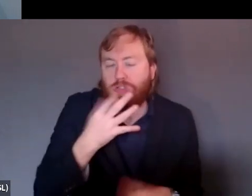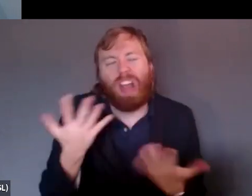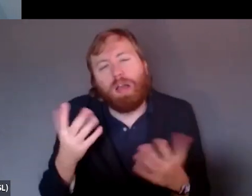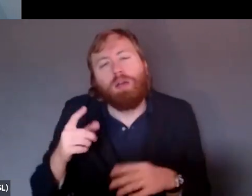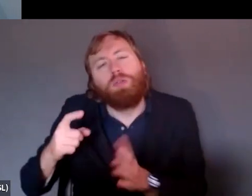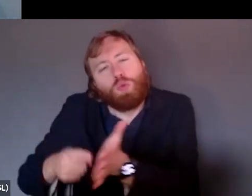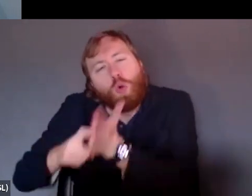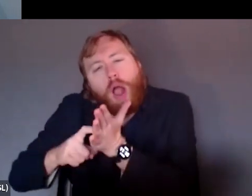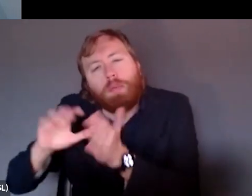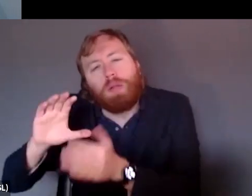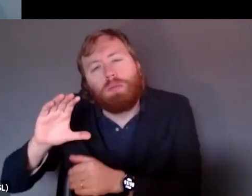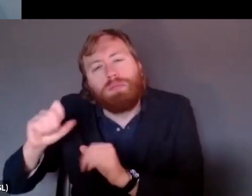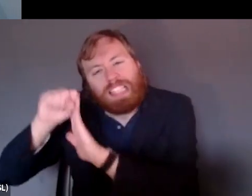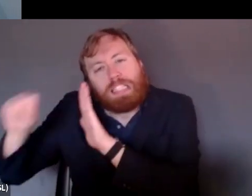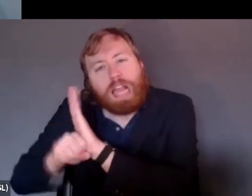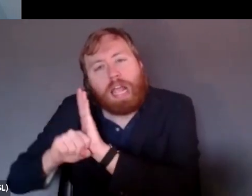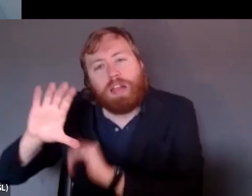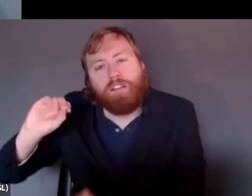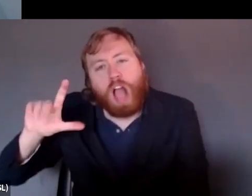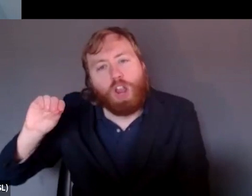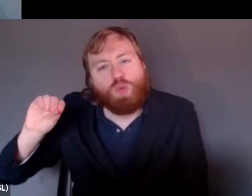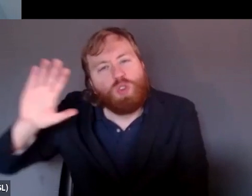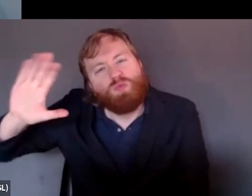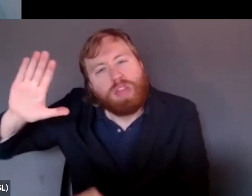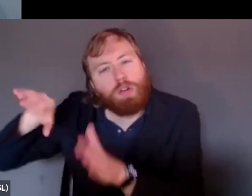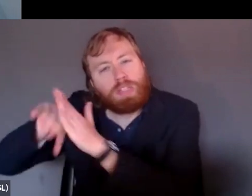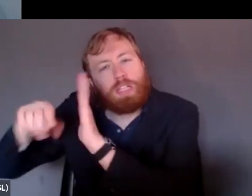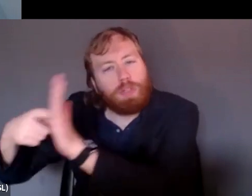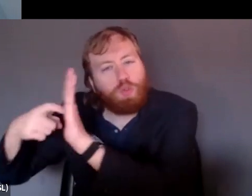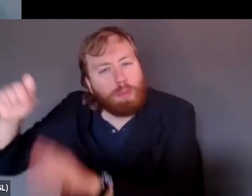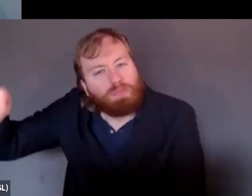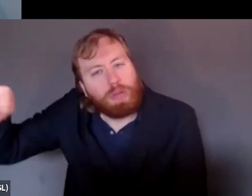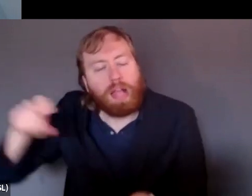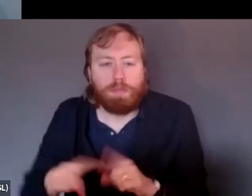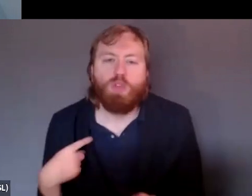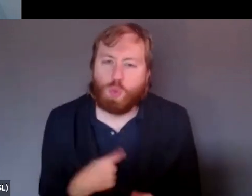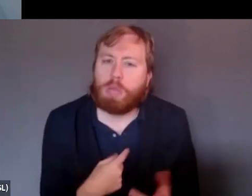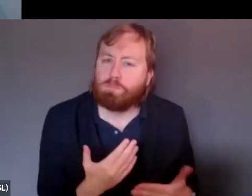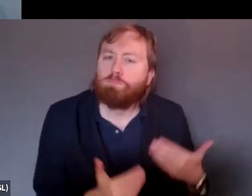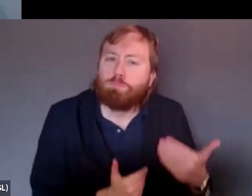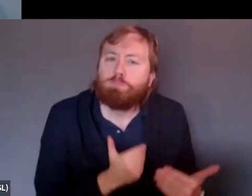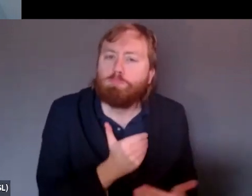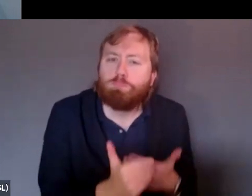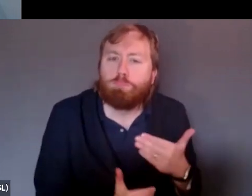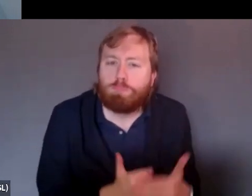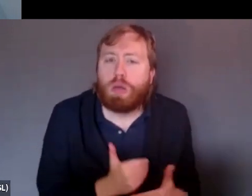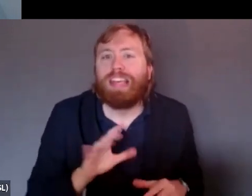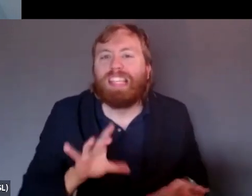so we took our time on the discovery phase. That was complex because we just talked about the front end of the website,